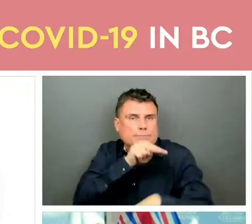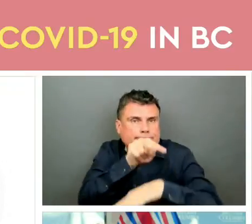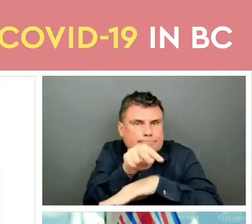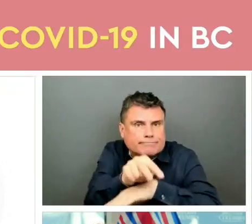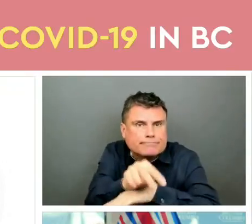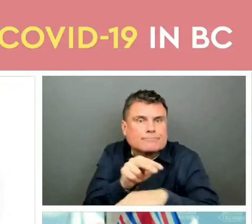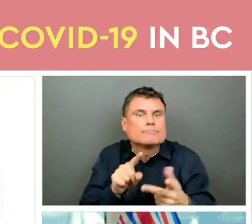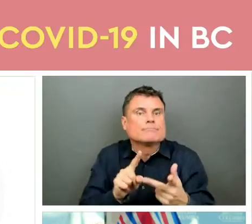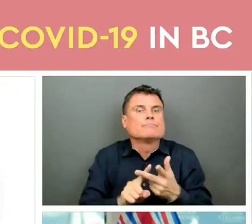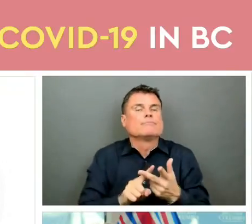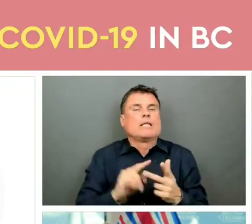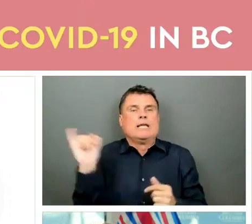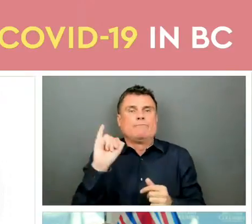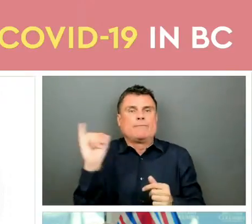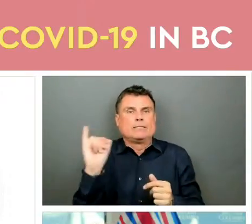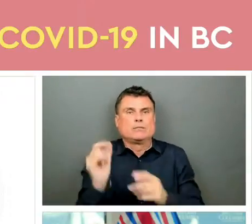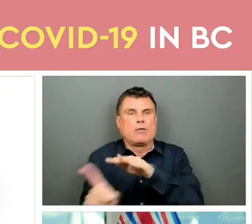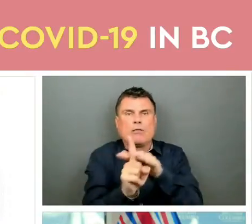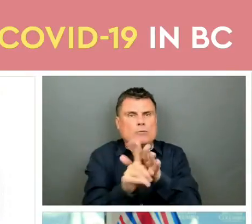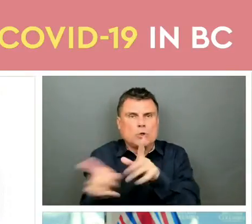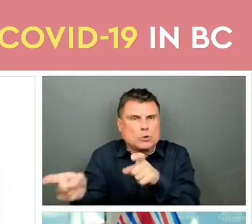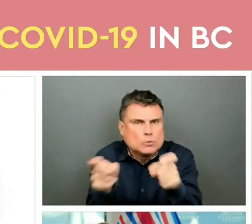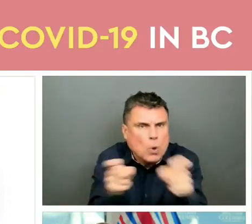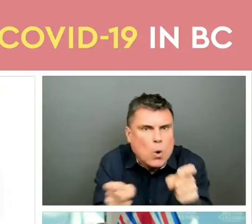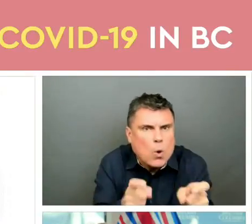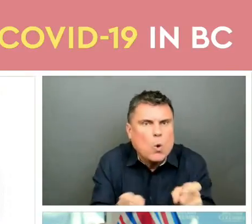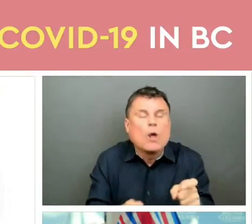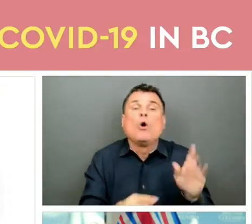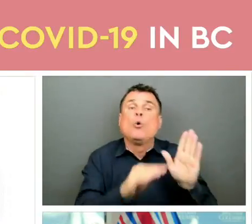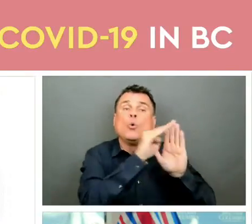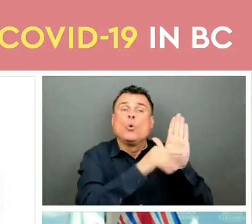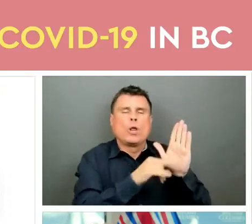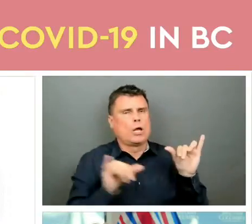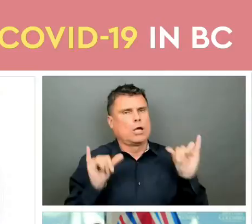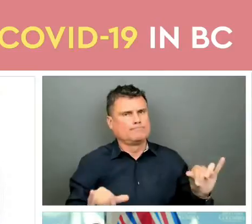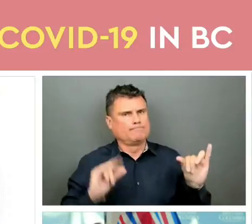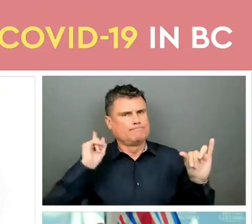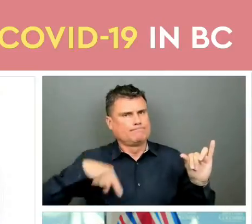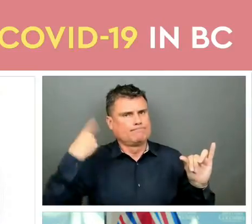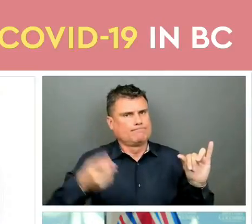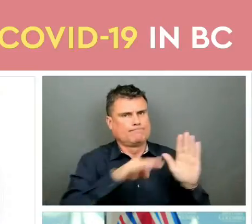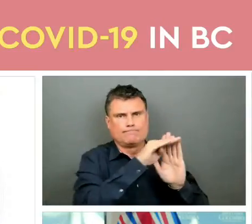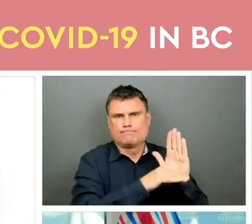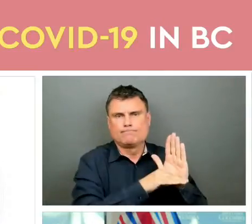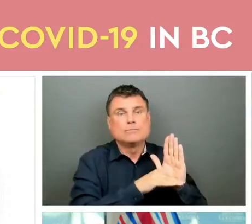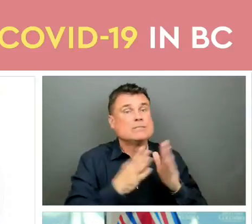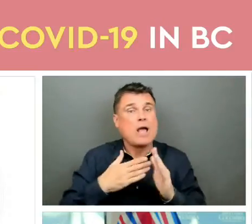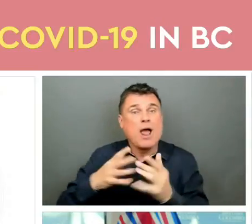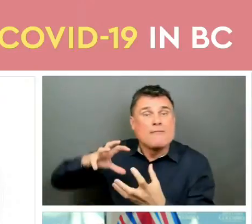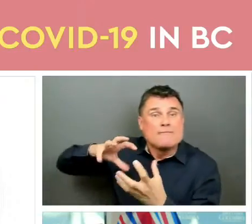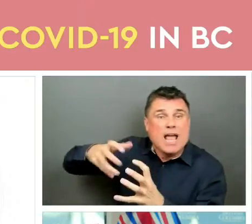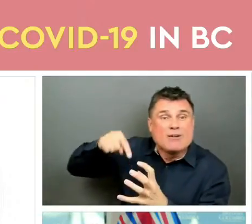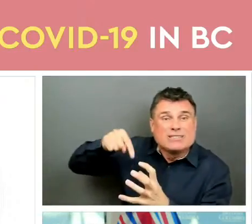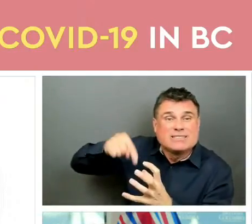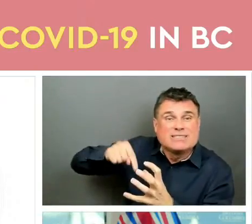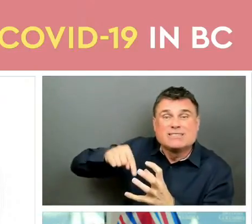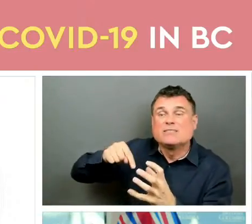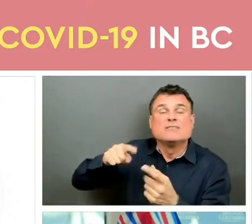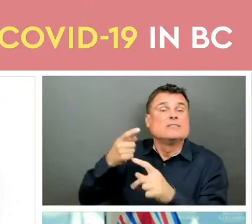take remain the same regardless of what strain somebody is infected with. So this is the evolution of what we